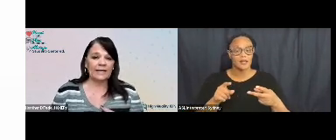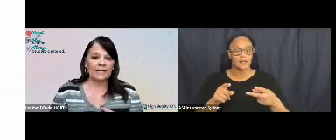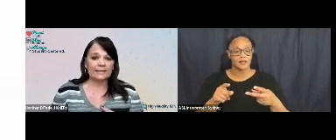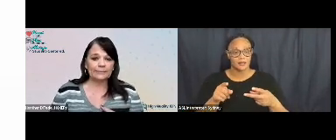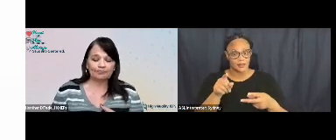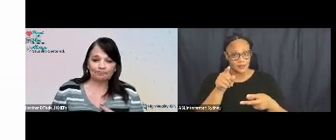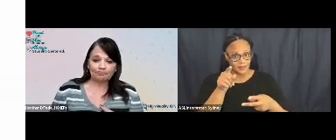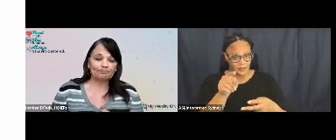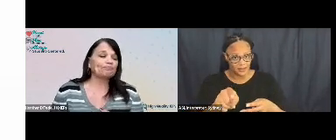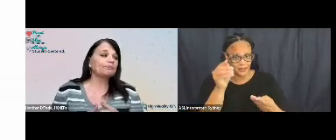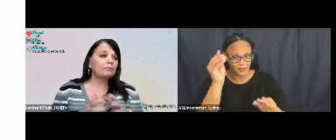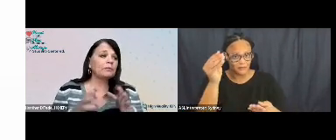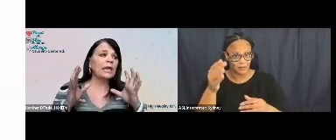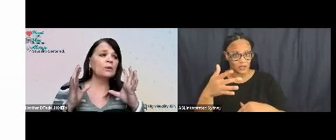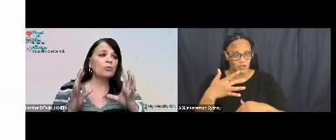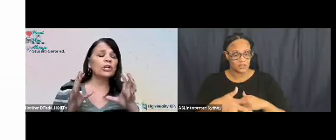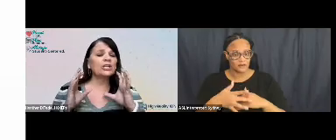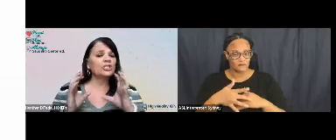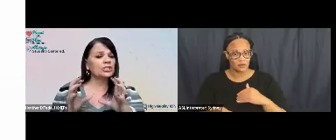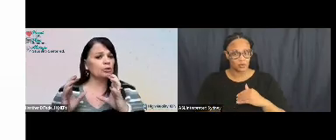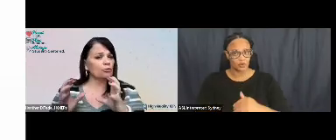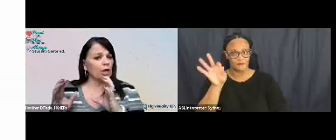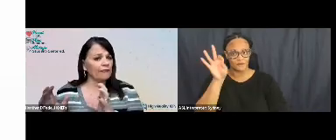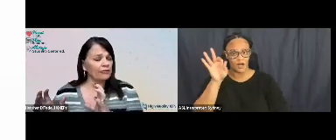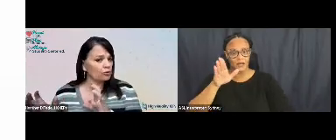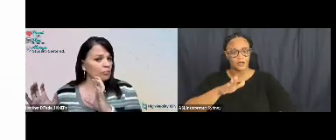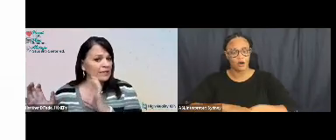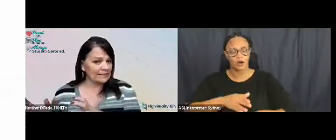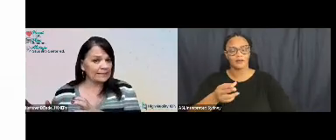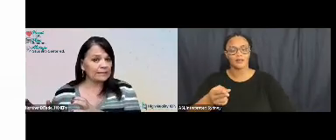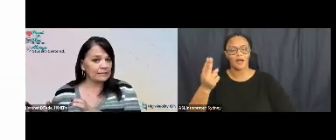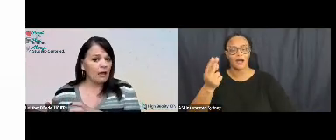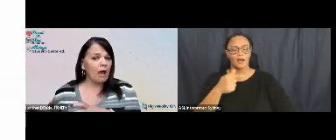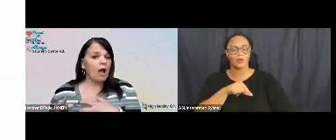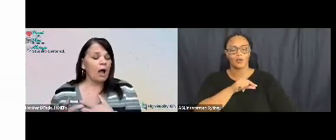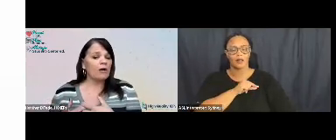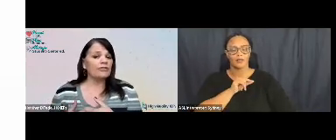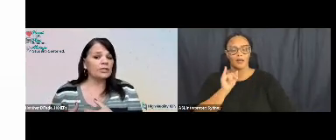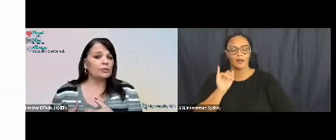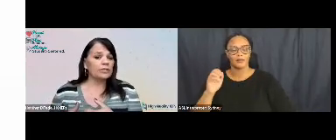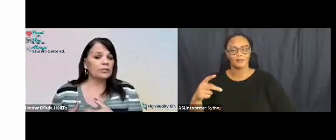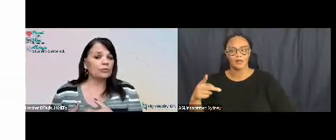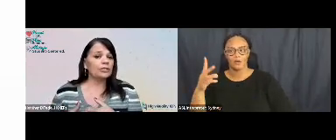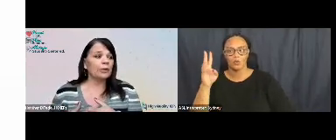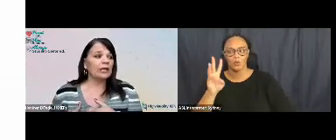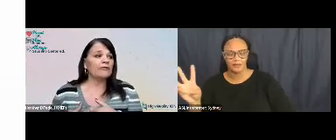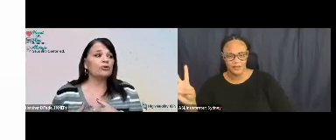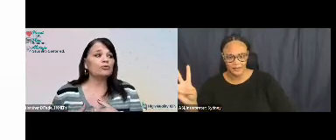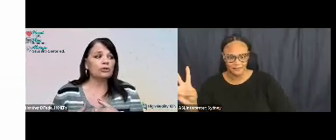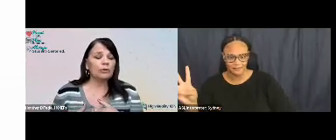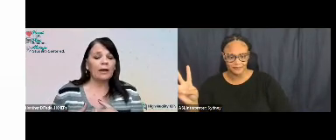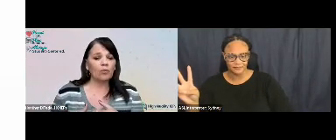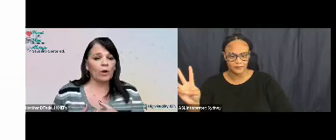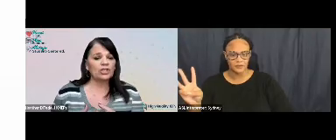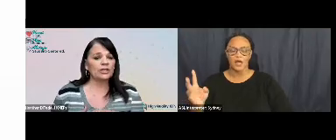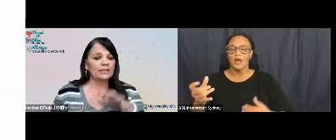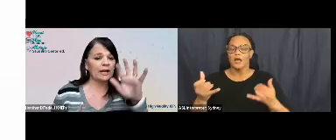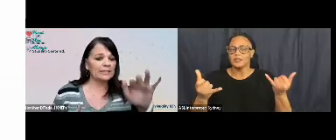website. And we're going to just do a few pieces of this resource, but if you do have questions,